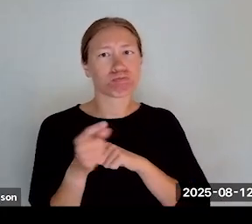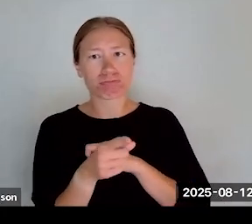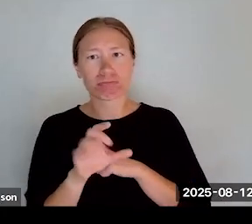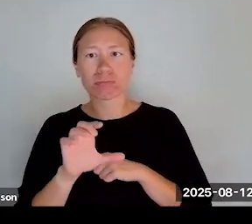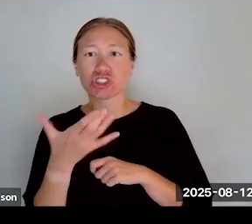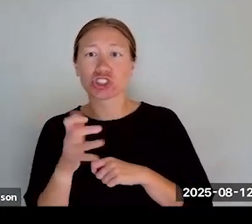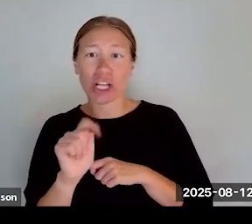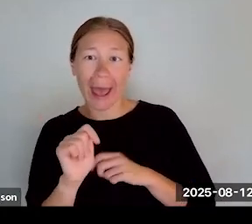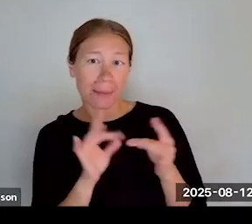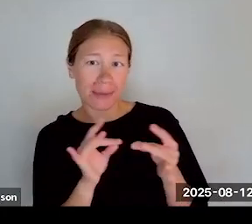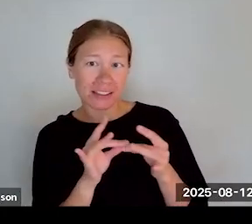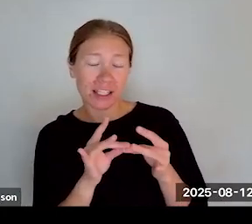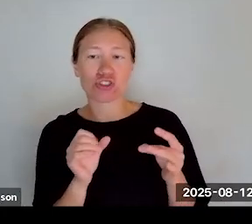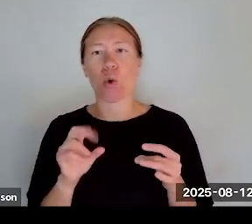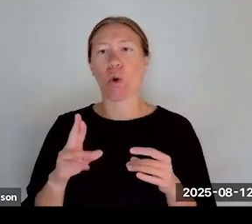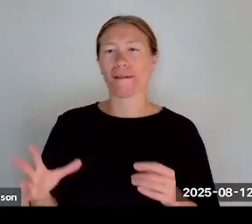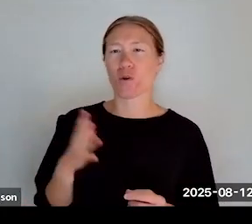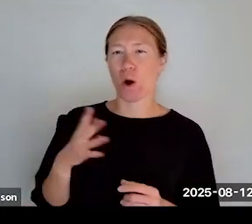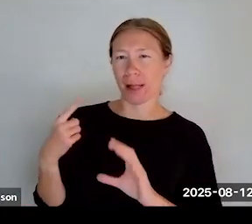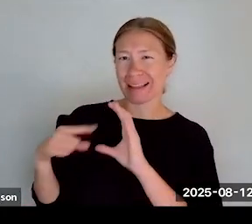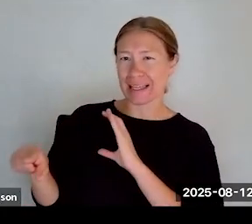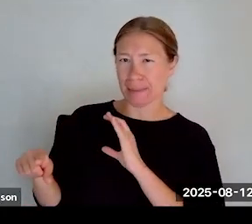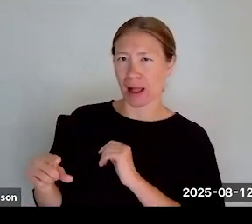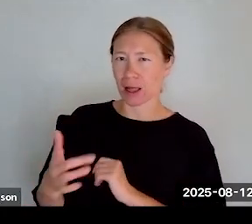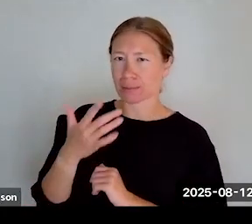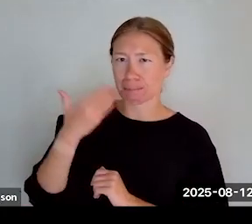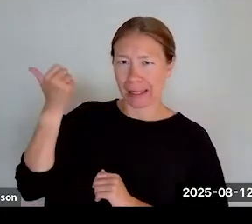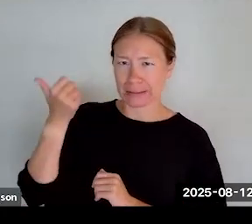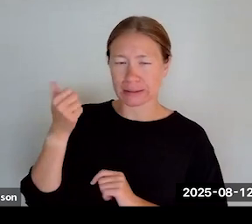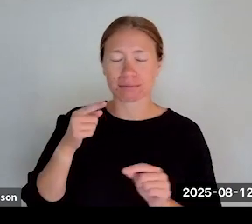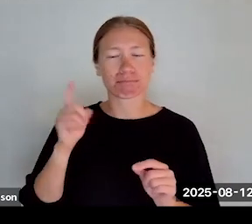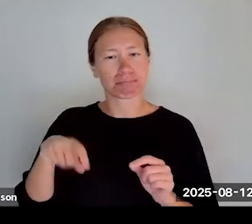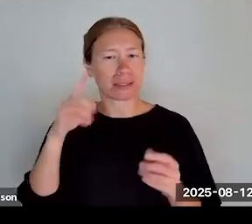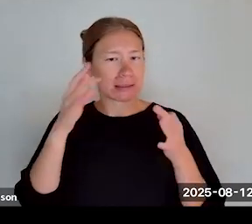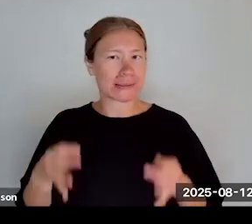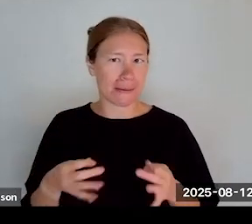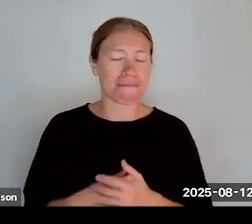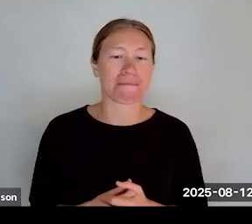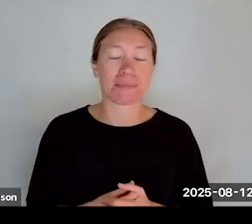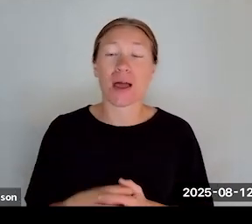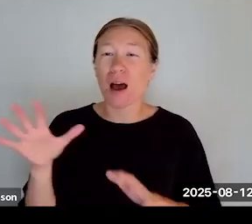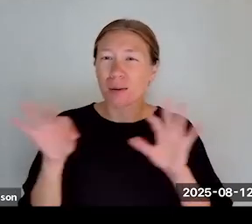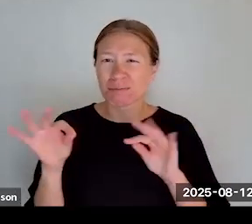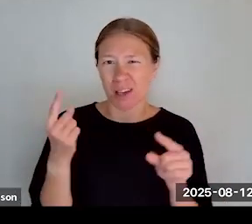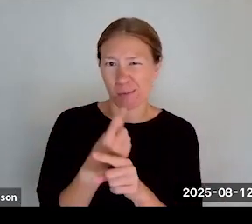or if a more formal and detailed email is required. Choosing the right communication method should be intuitive